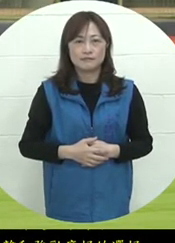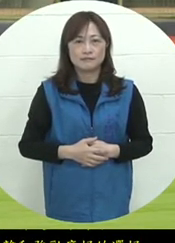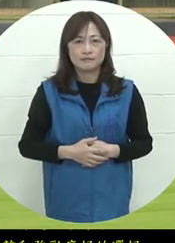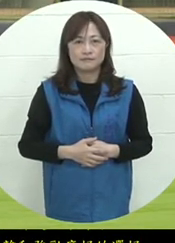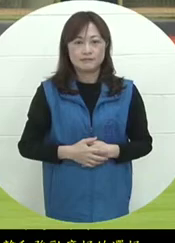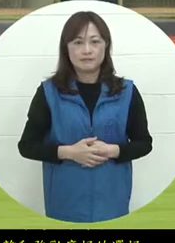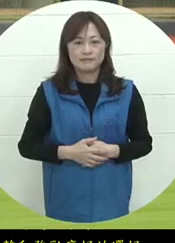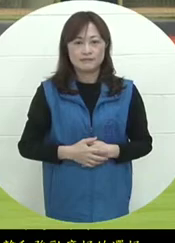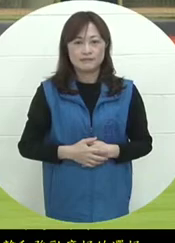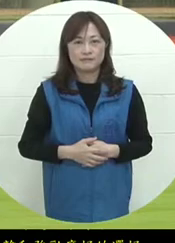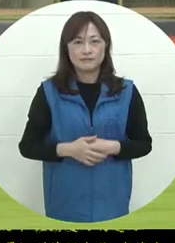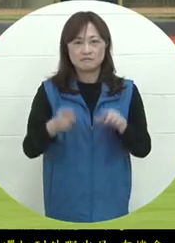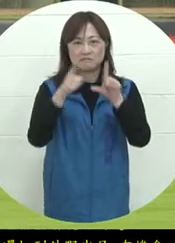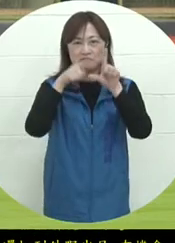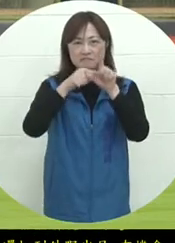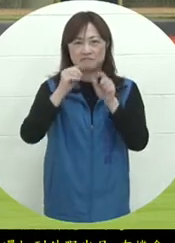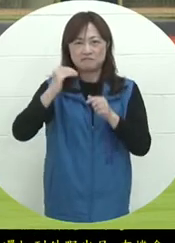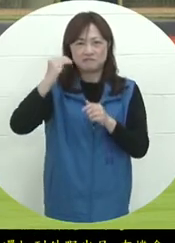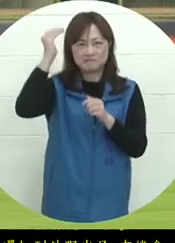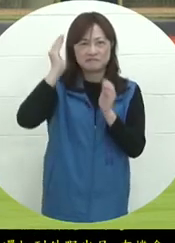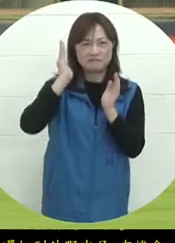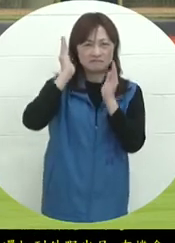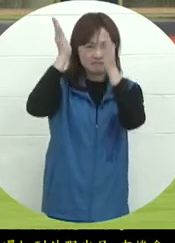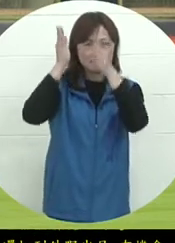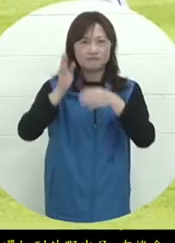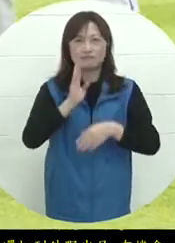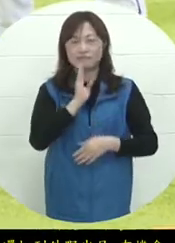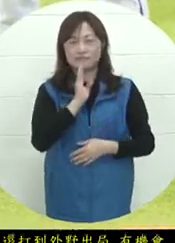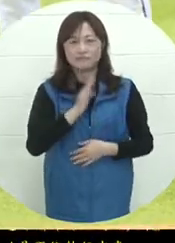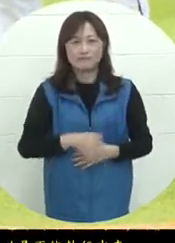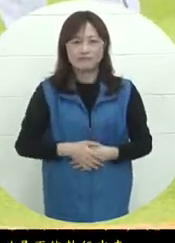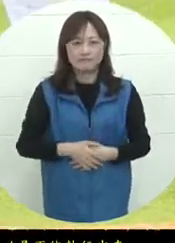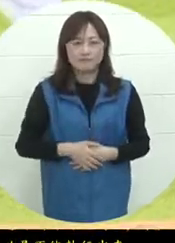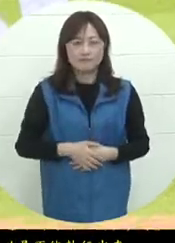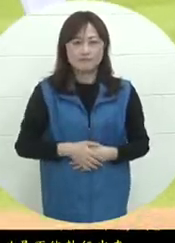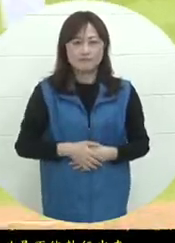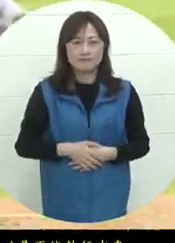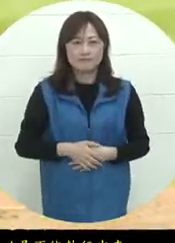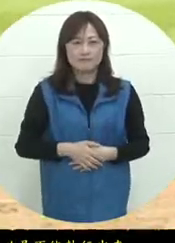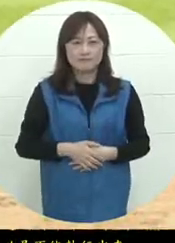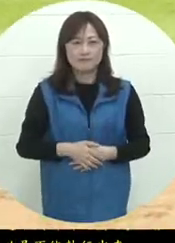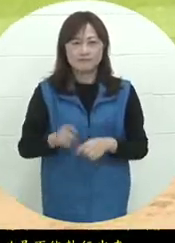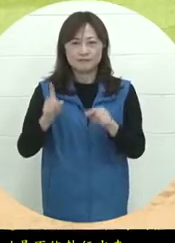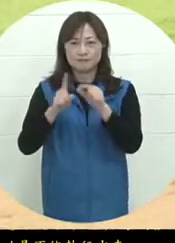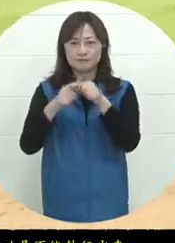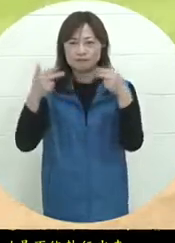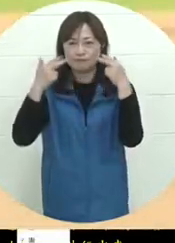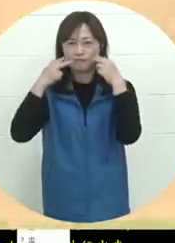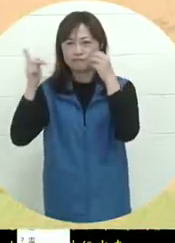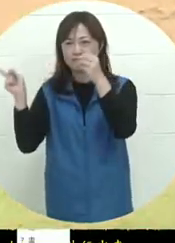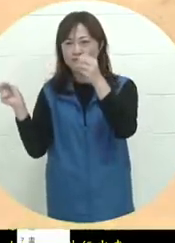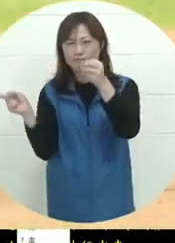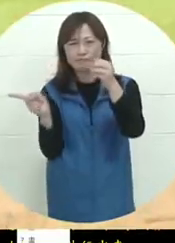Wow, the ball is at a high angle . c Nakajima. A swing from a center fielder, but I didn't grasp the swing and missed